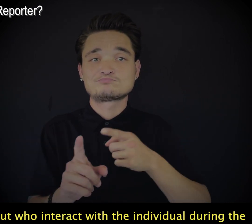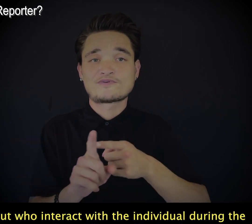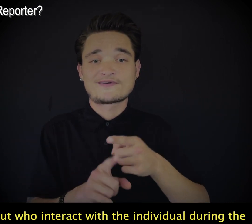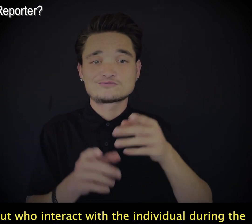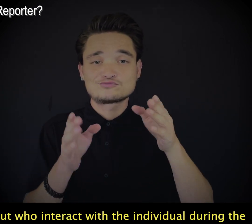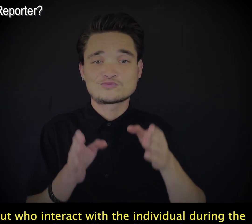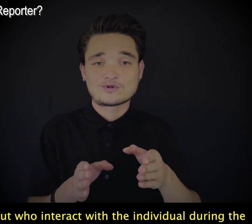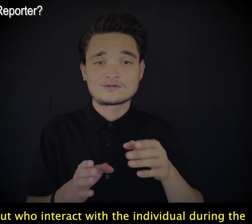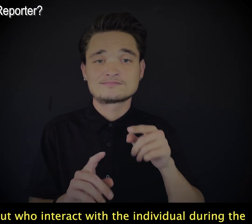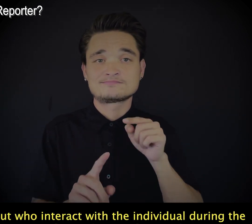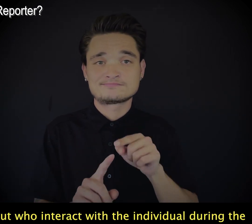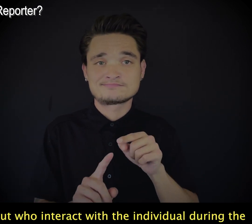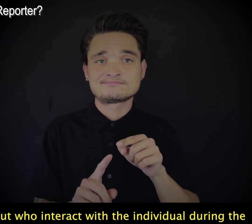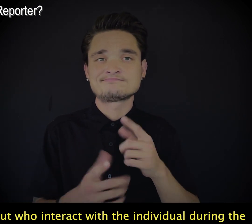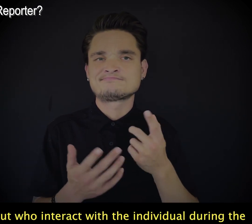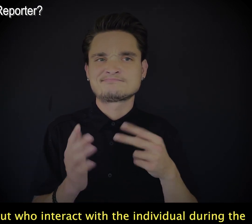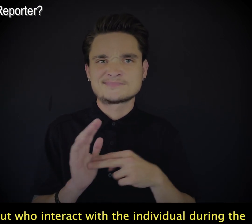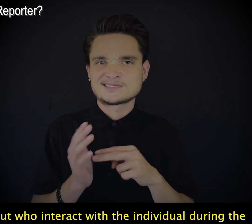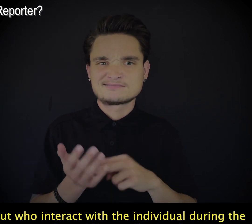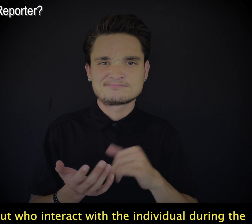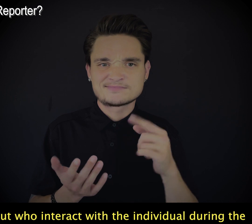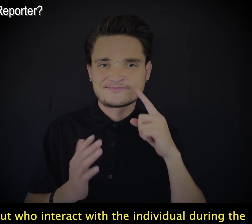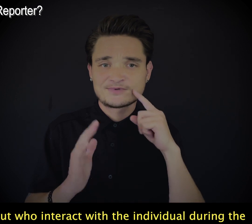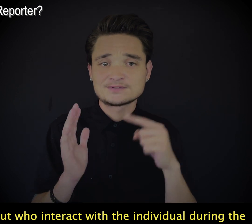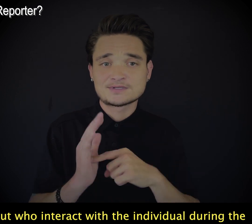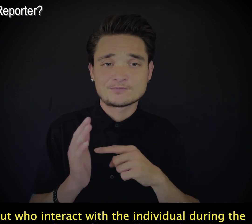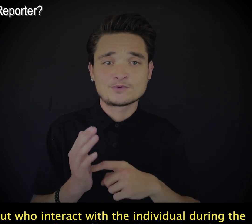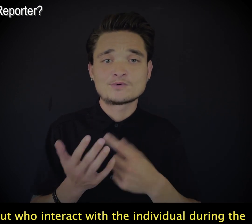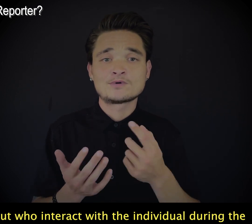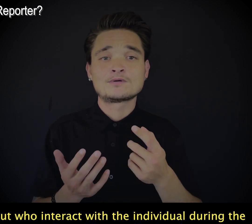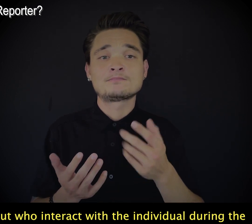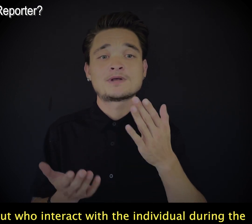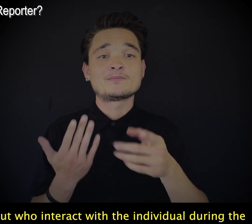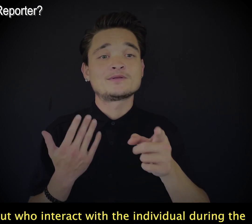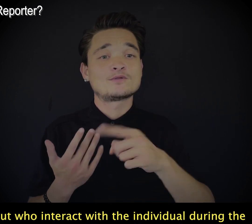but who interact with the individual during the course of providing professional services.